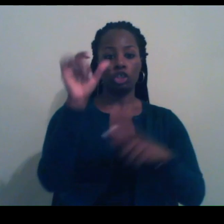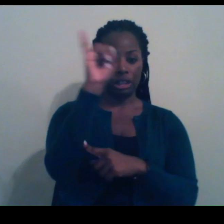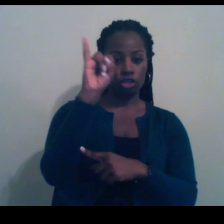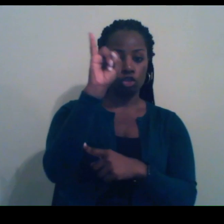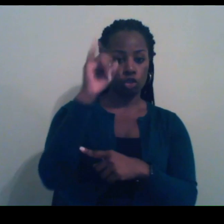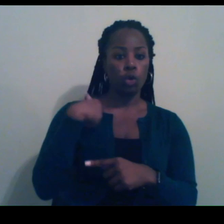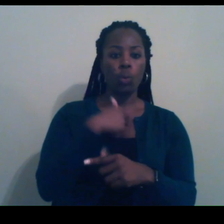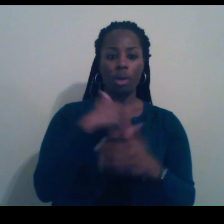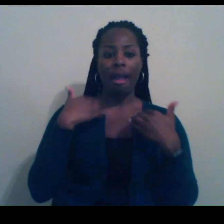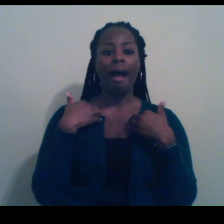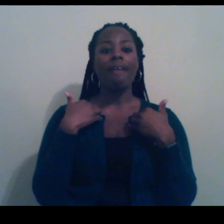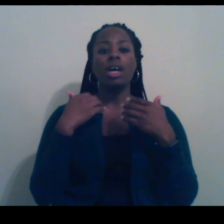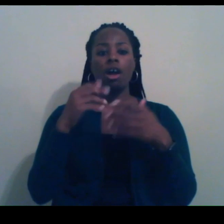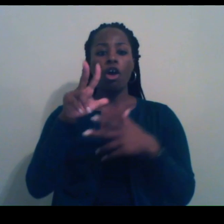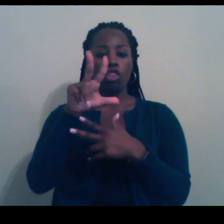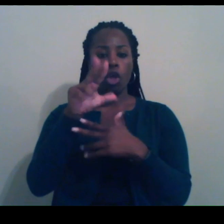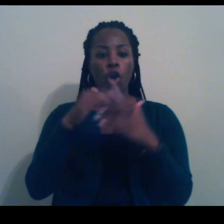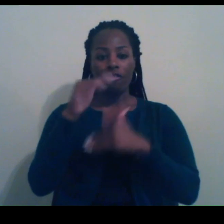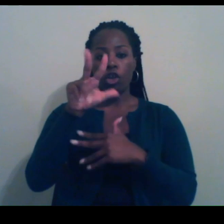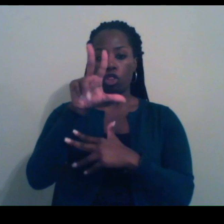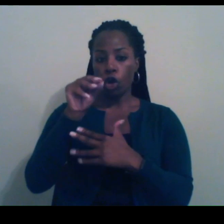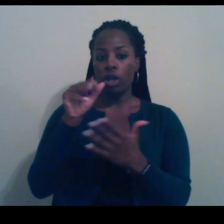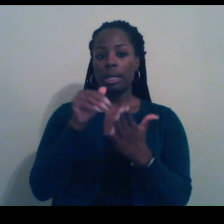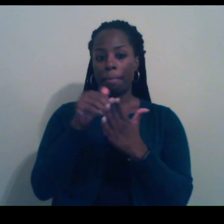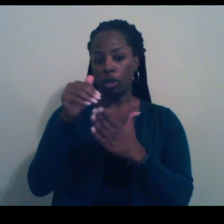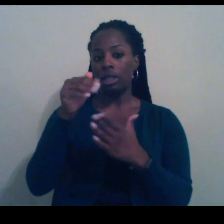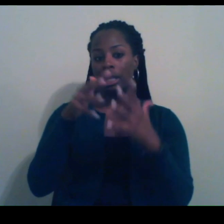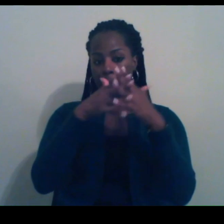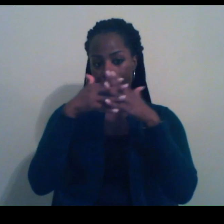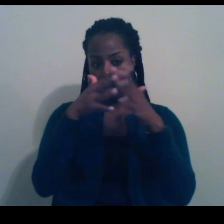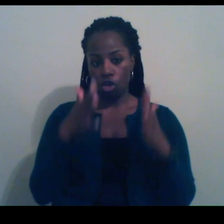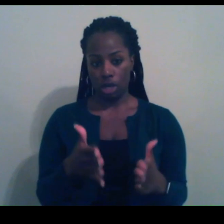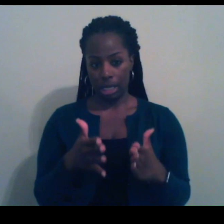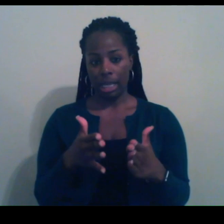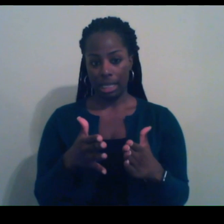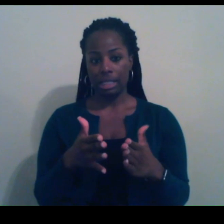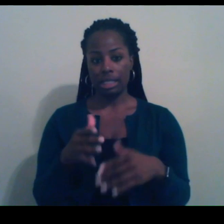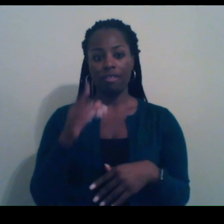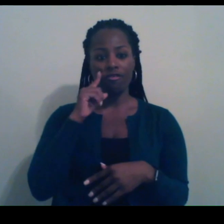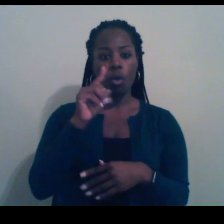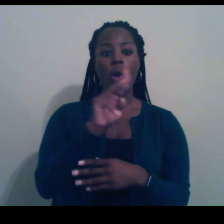between Medicare, Medicaid and the individual insurance market and some of